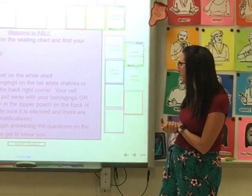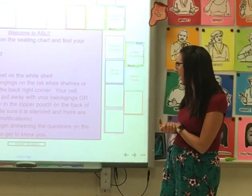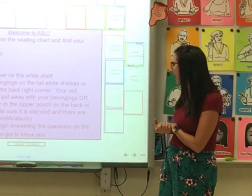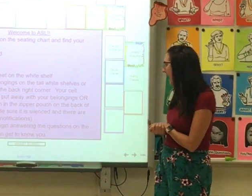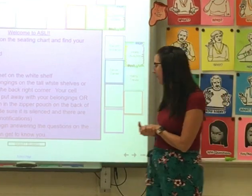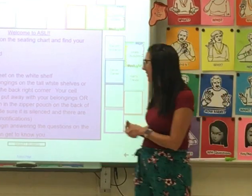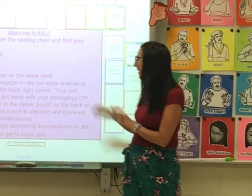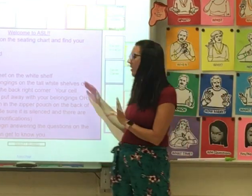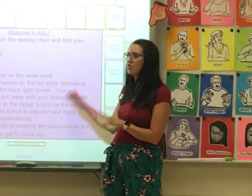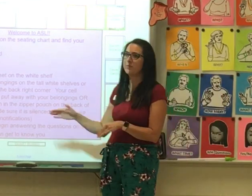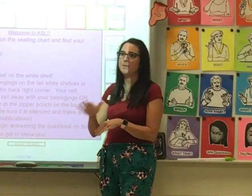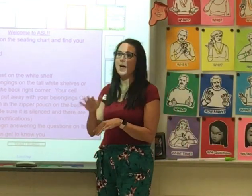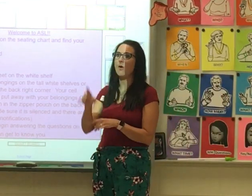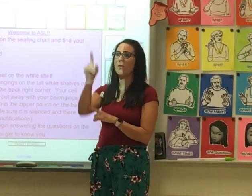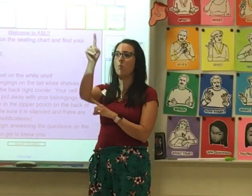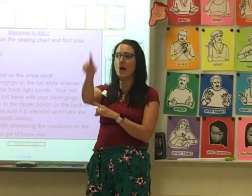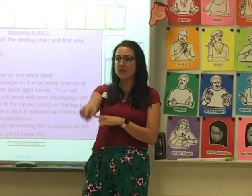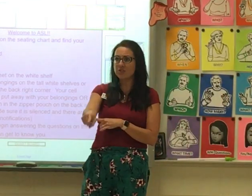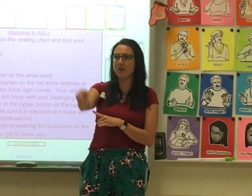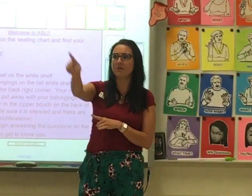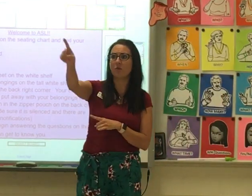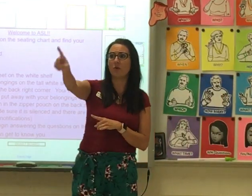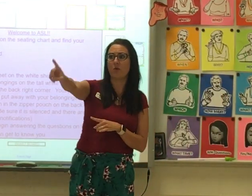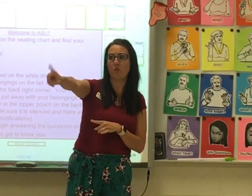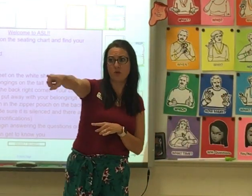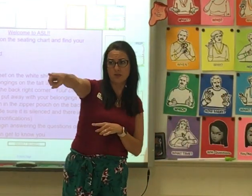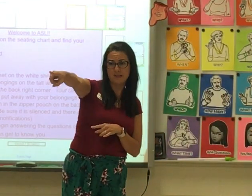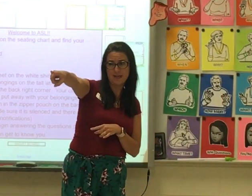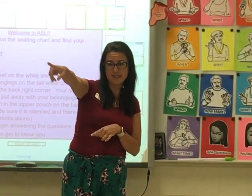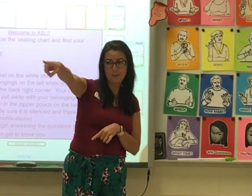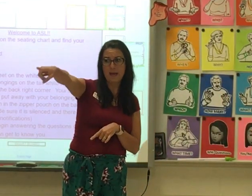and everything out should be back on the light shelves or the little desk back